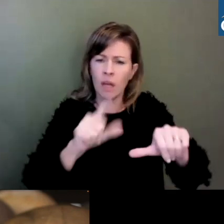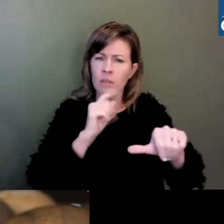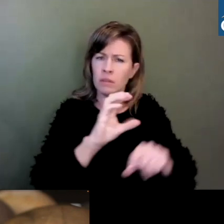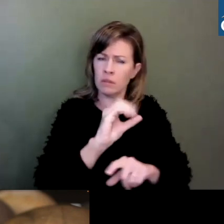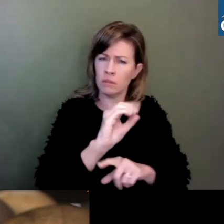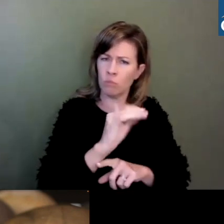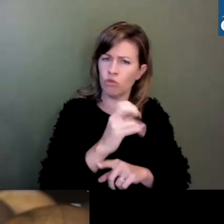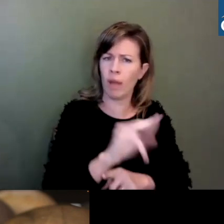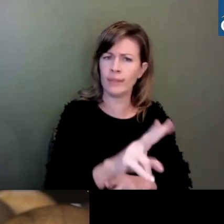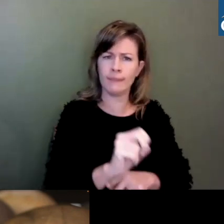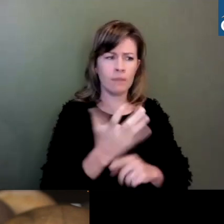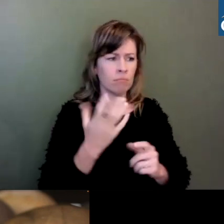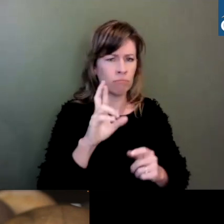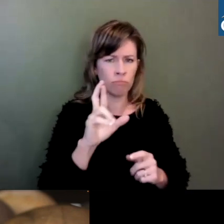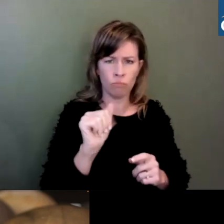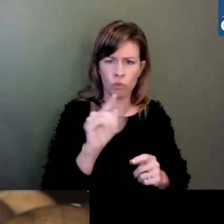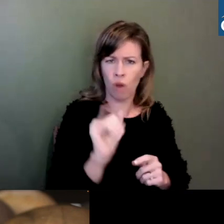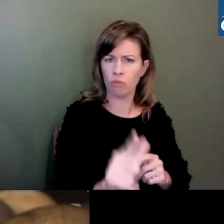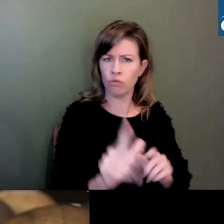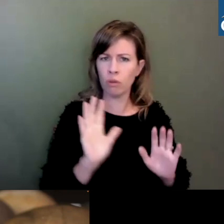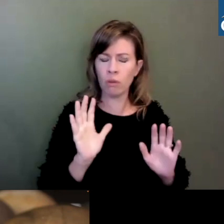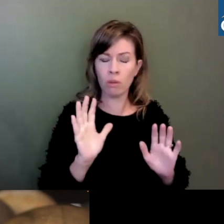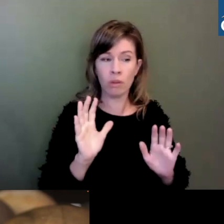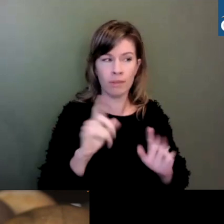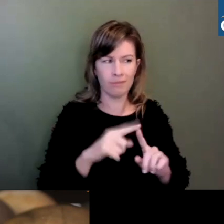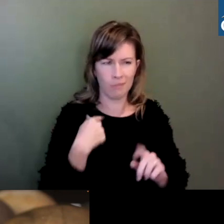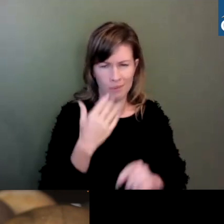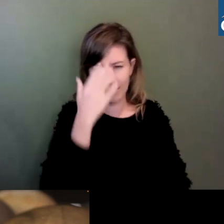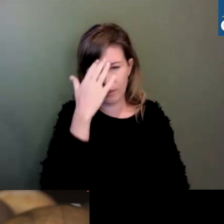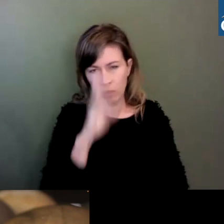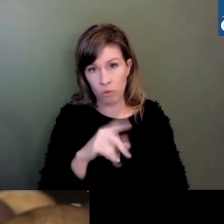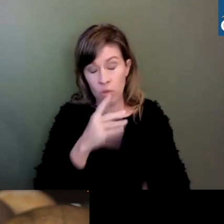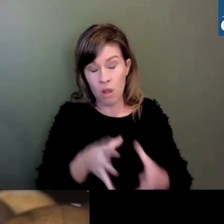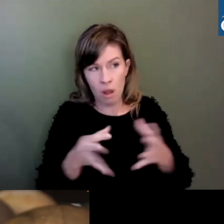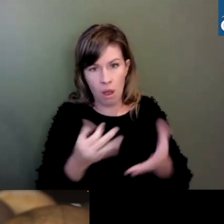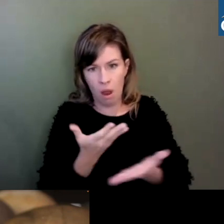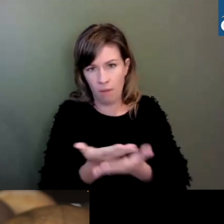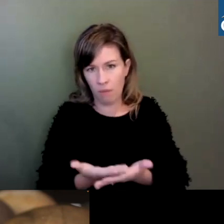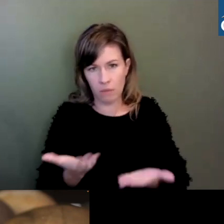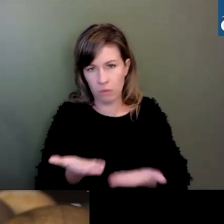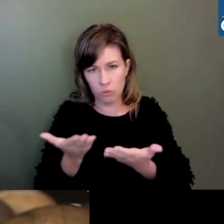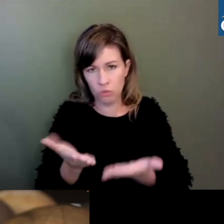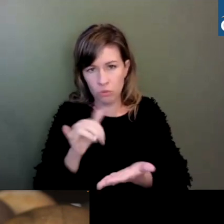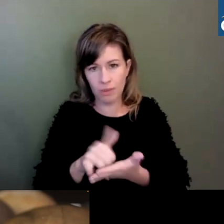the very time we know there's a lot of evidence that suggests that our very notions of race, and the way in which